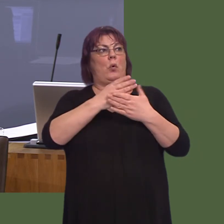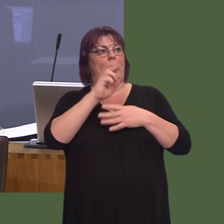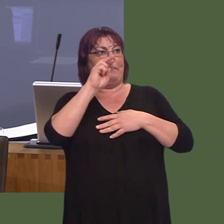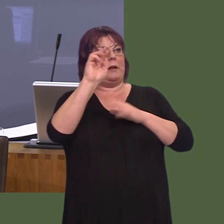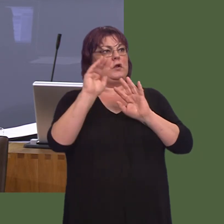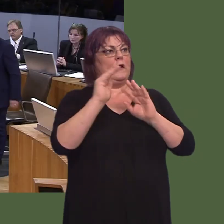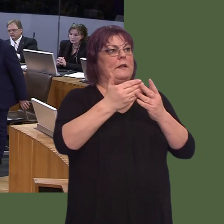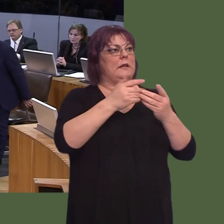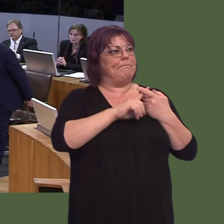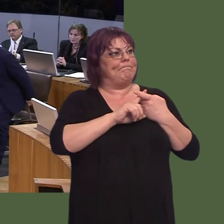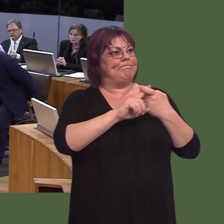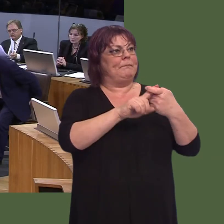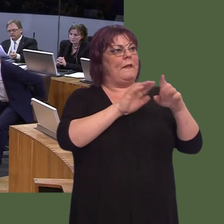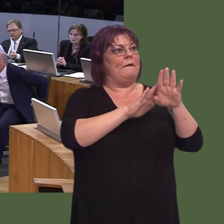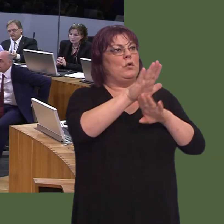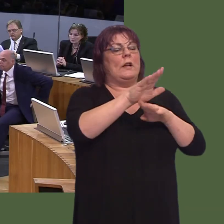bus services, particularly in rural areas?